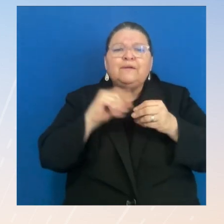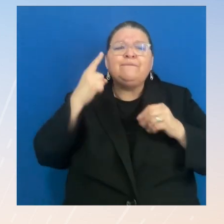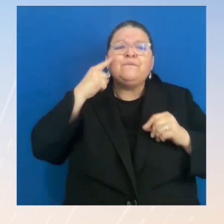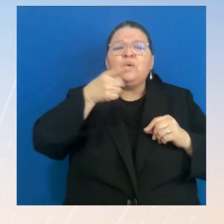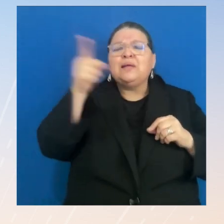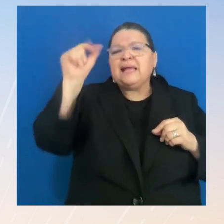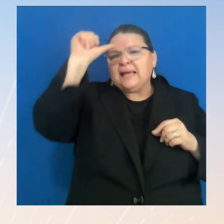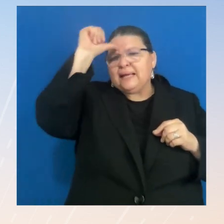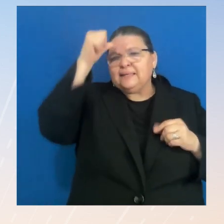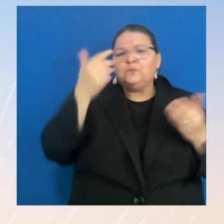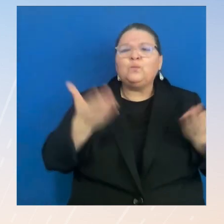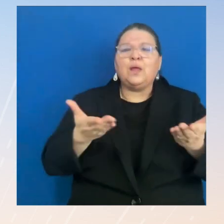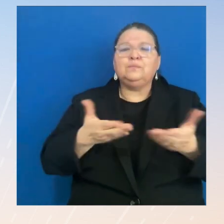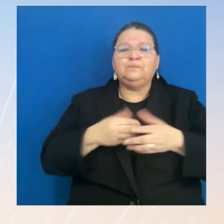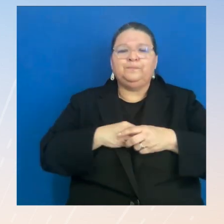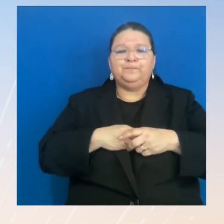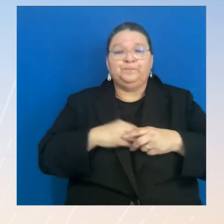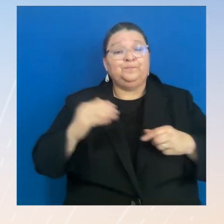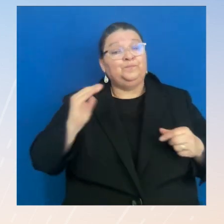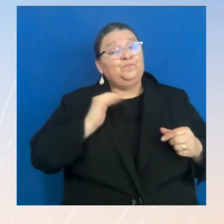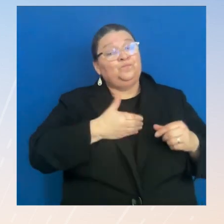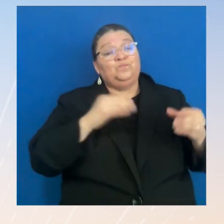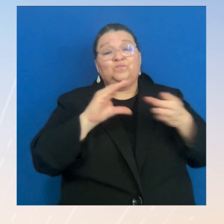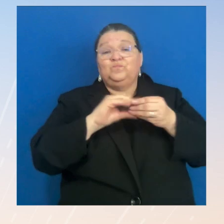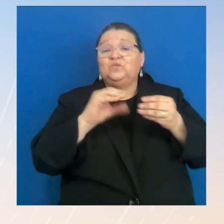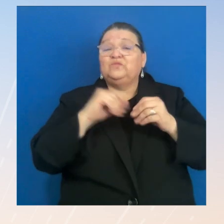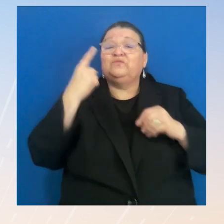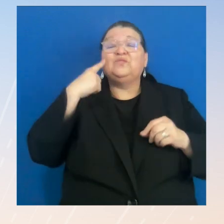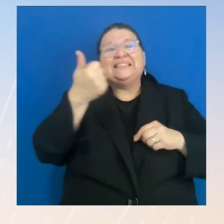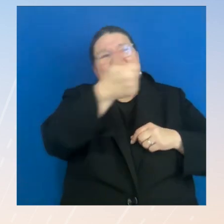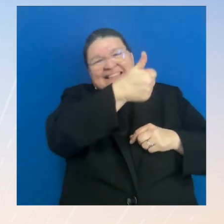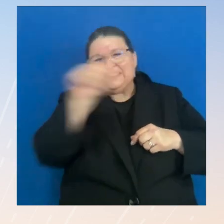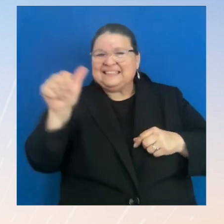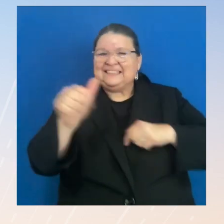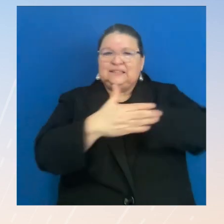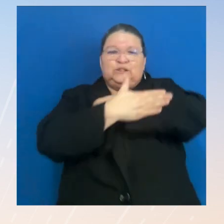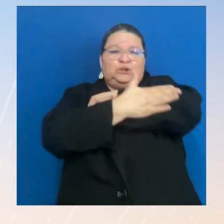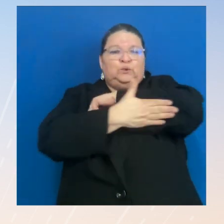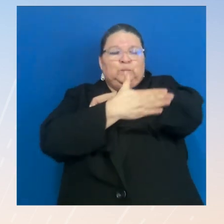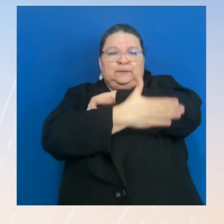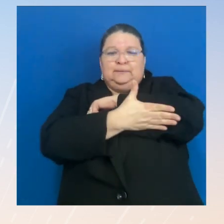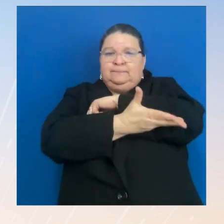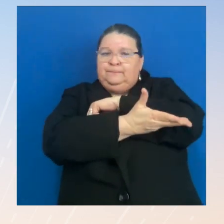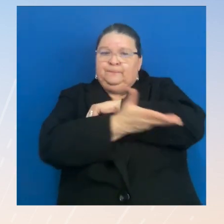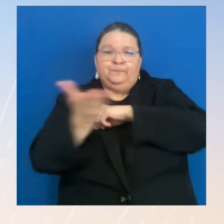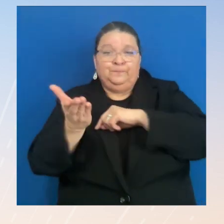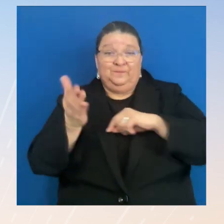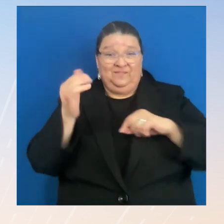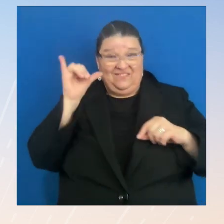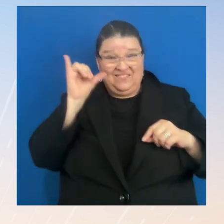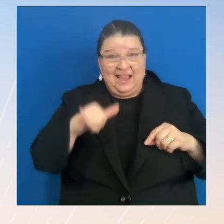abide by the sanctions, but -- that we have put in place and recommended. I don't believe this would be violating that.